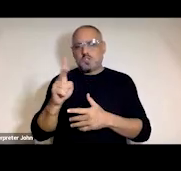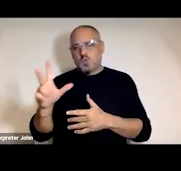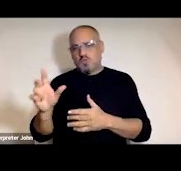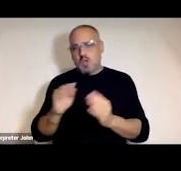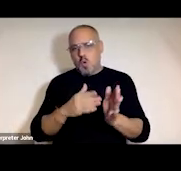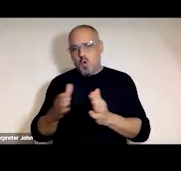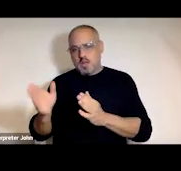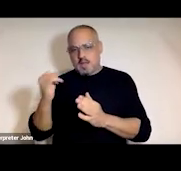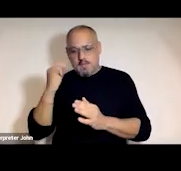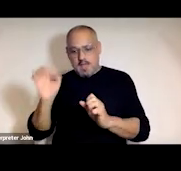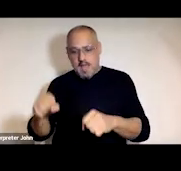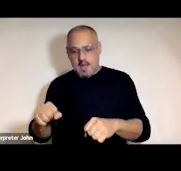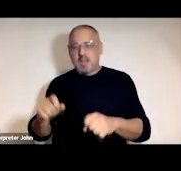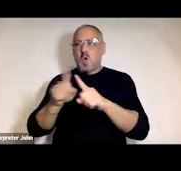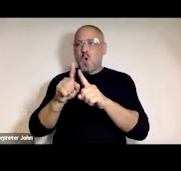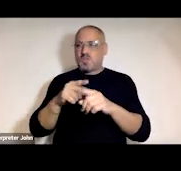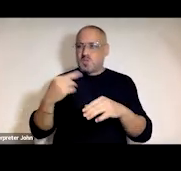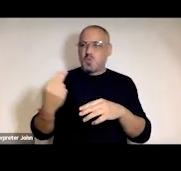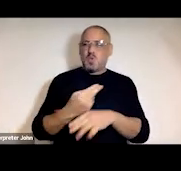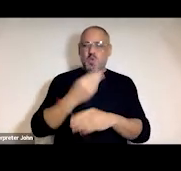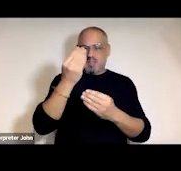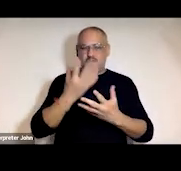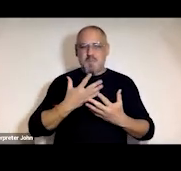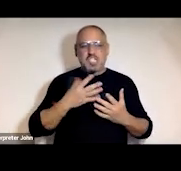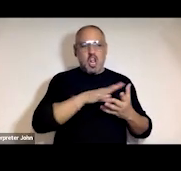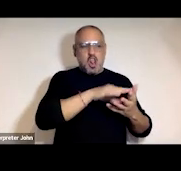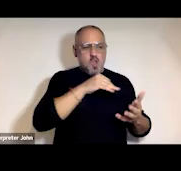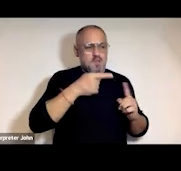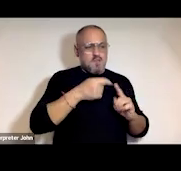but really reference the information that you've learned from the medical records,